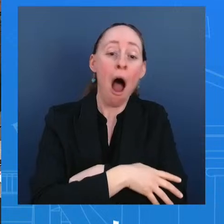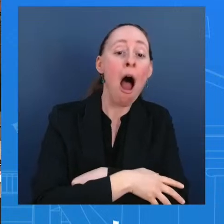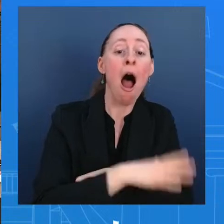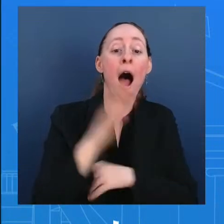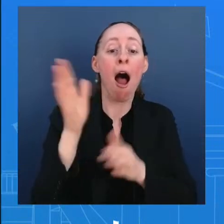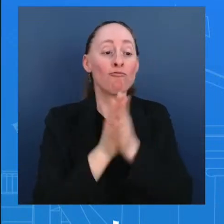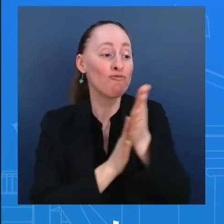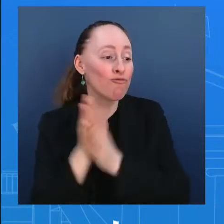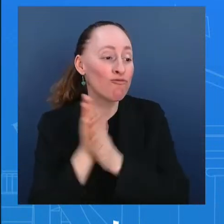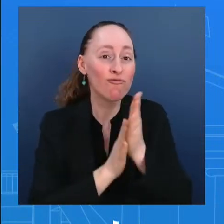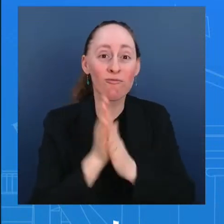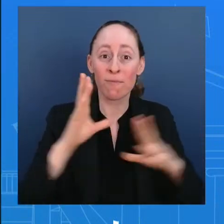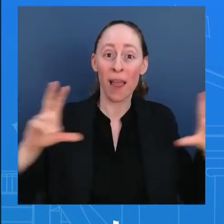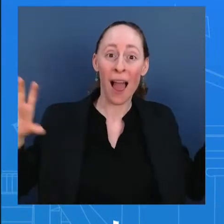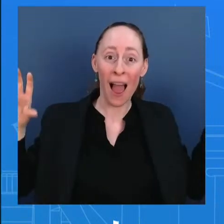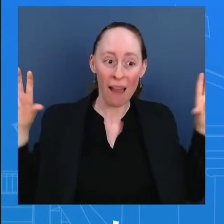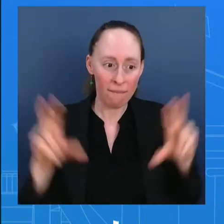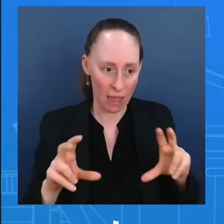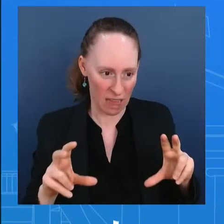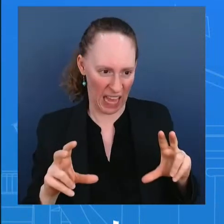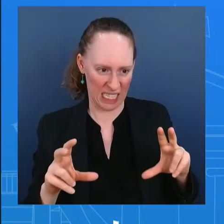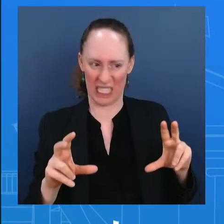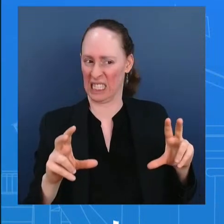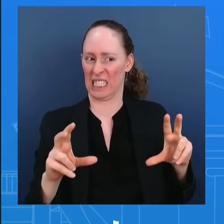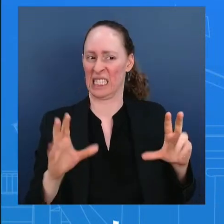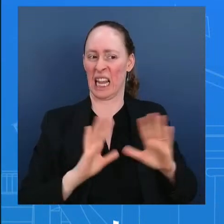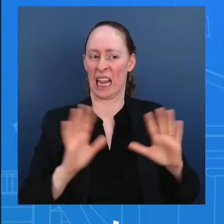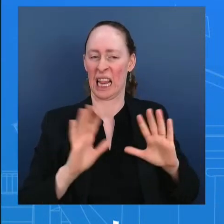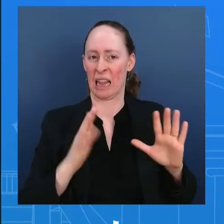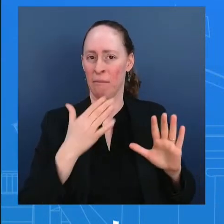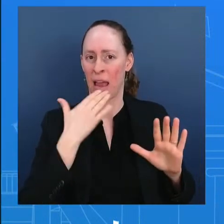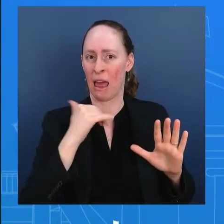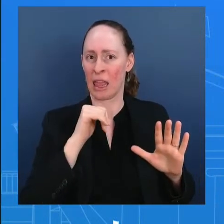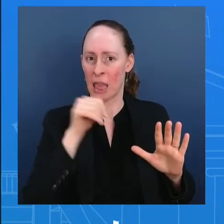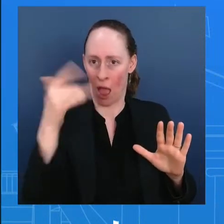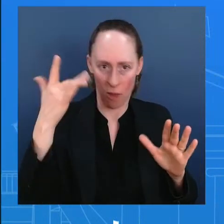Ms. Jean-Pierre: Look, again, this wasn’t about Japan. It’s not about Japan.